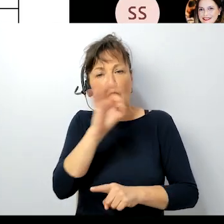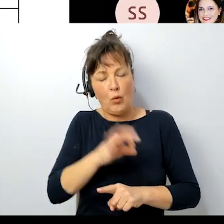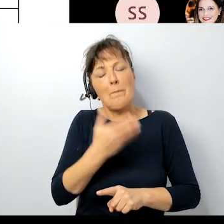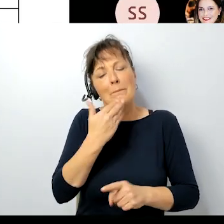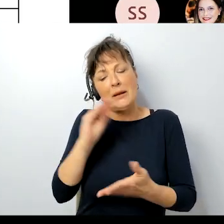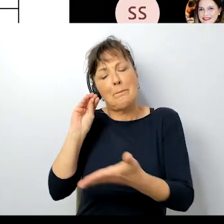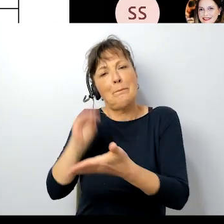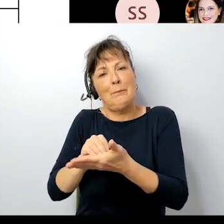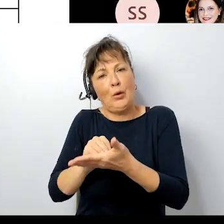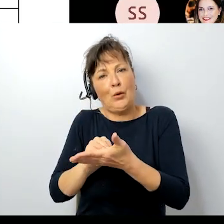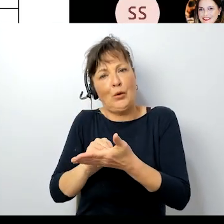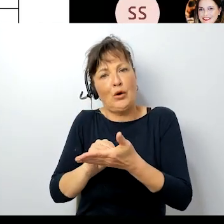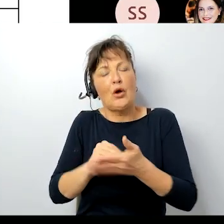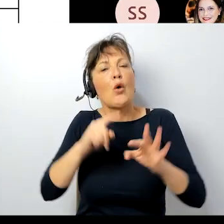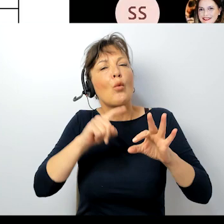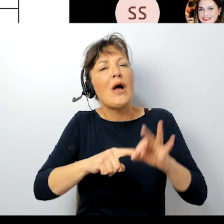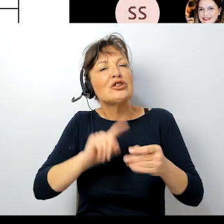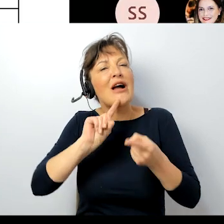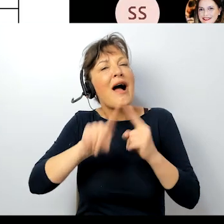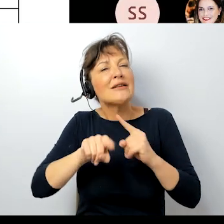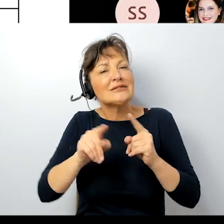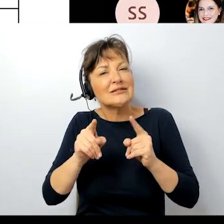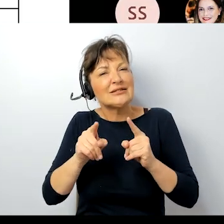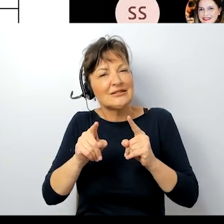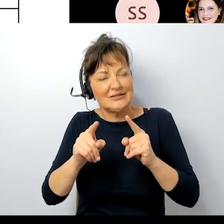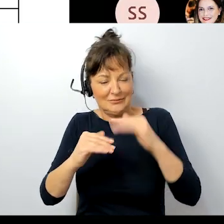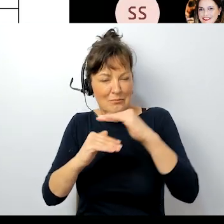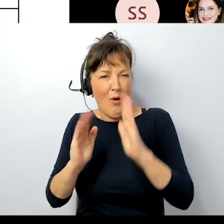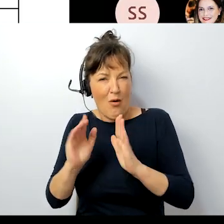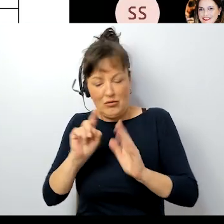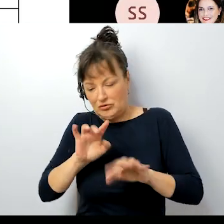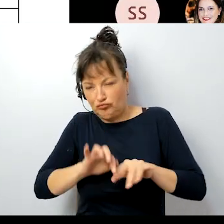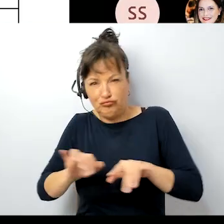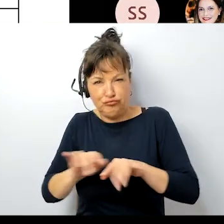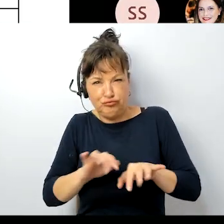addressed please use the Q and A box in the right hand side of your screen and we will include